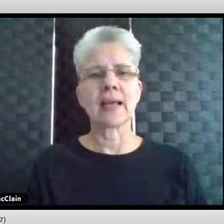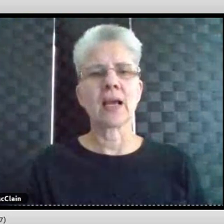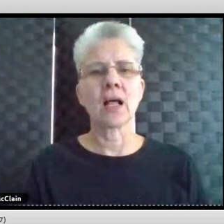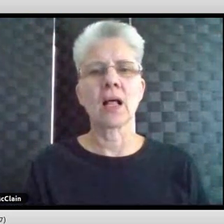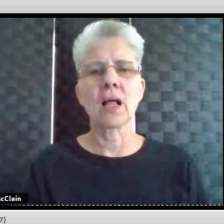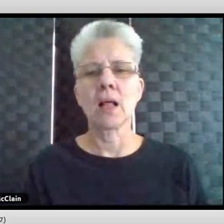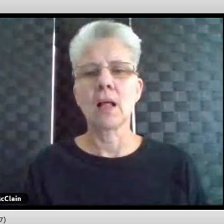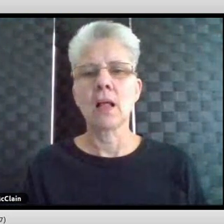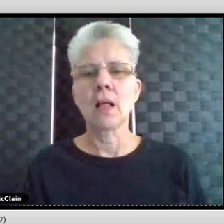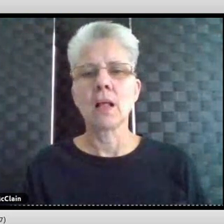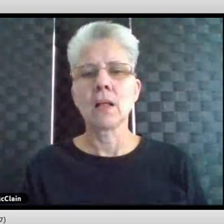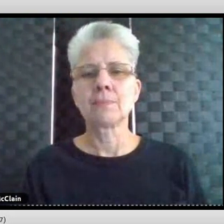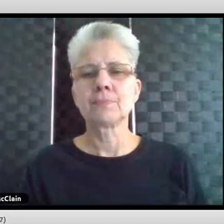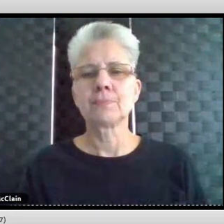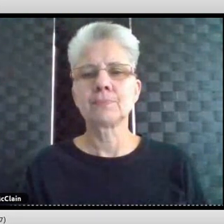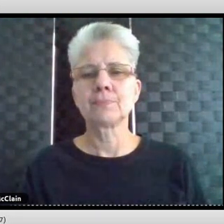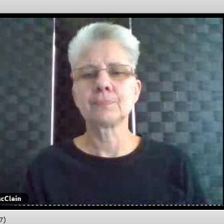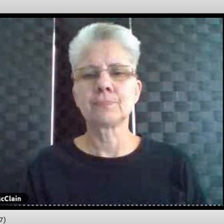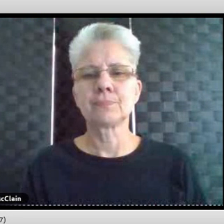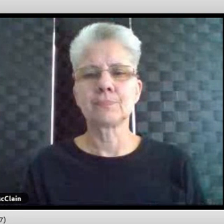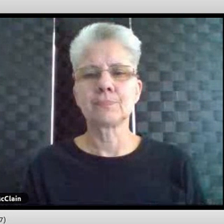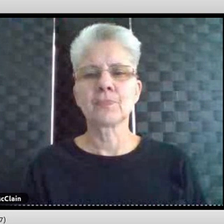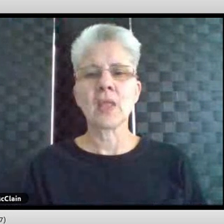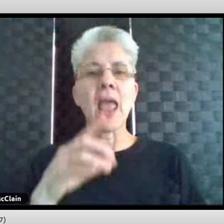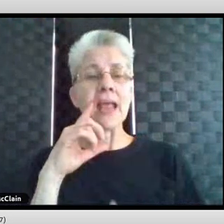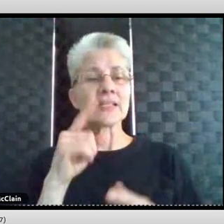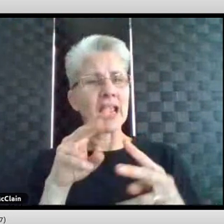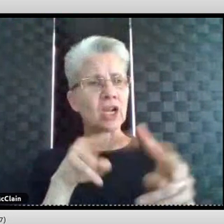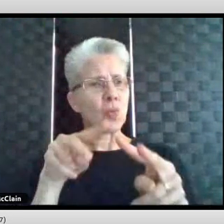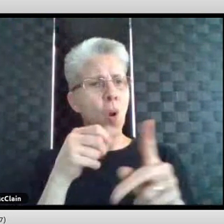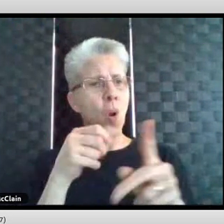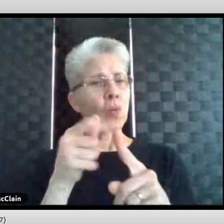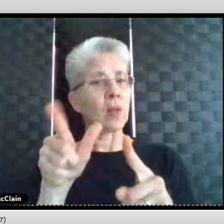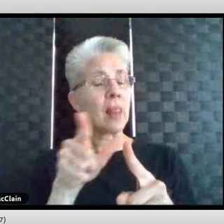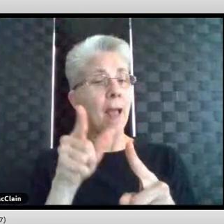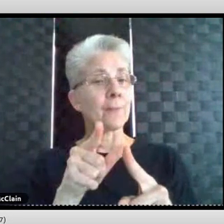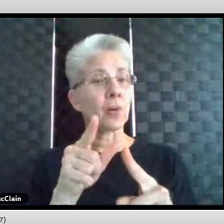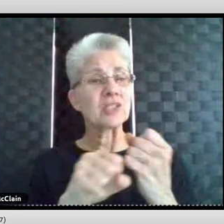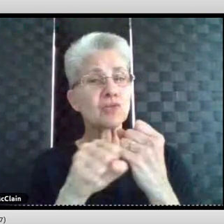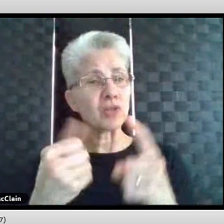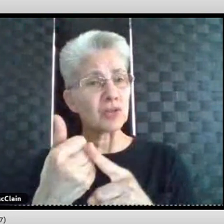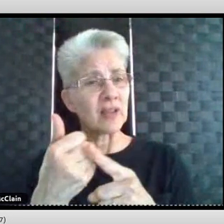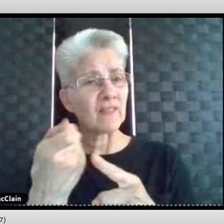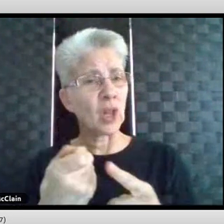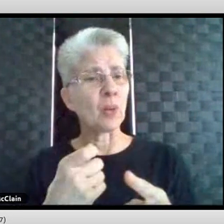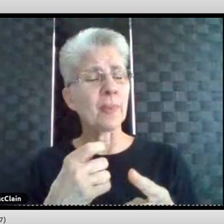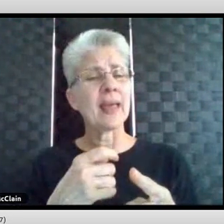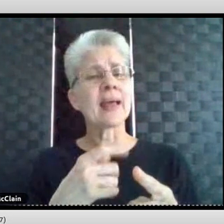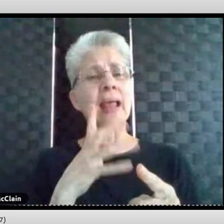and what you would like to do to serve them. Then take a look at your own library, stretch yourself a bit, see what you could do about that,